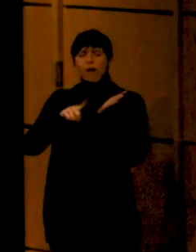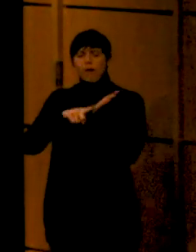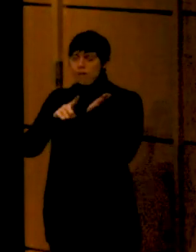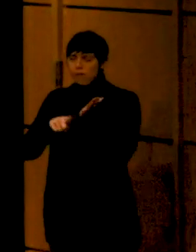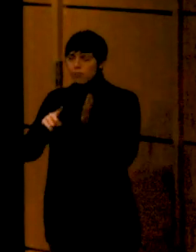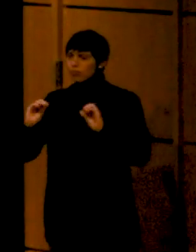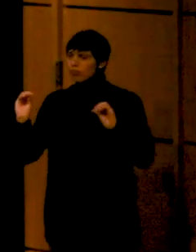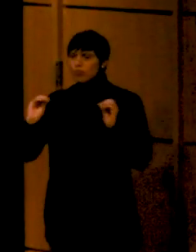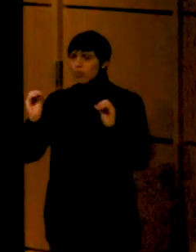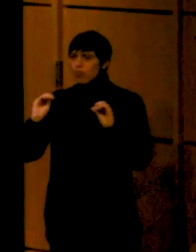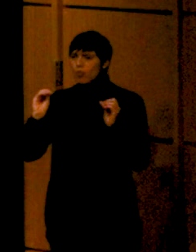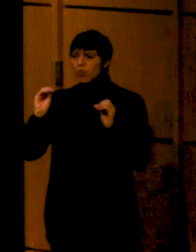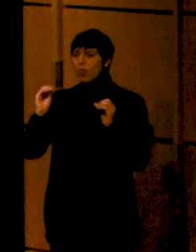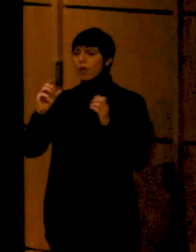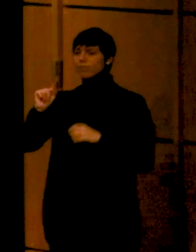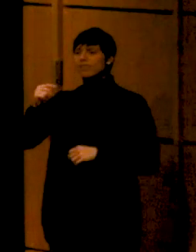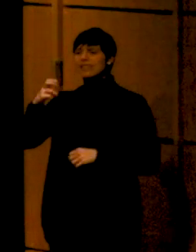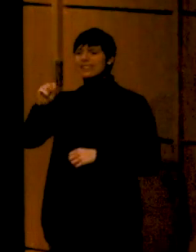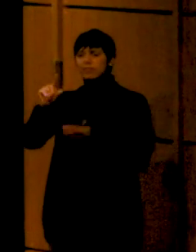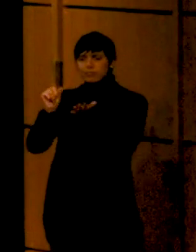that it brought all of this imagery together.